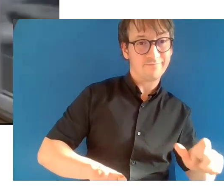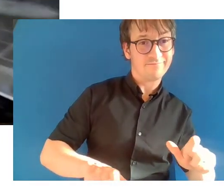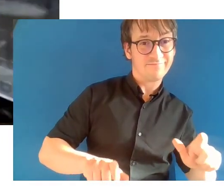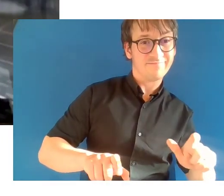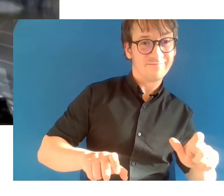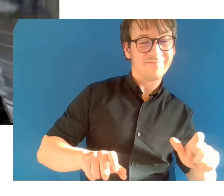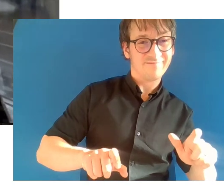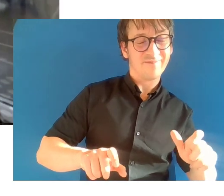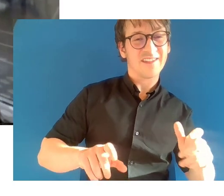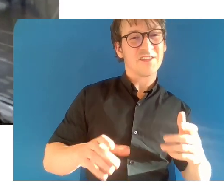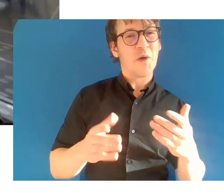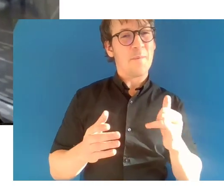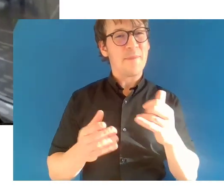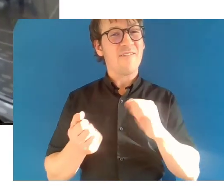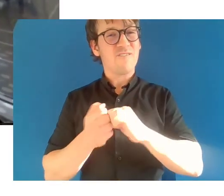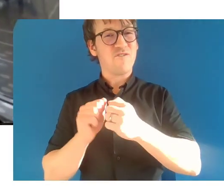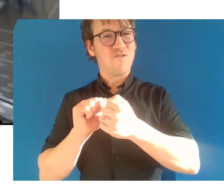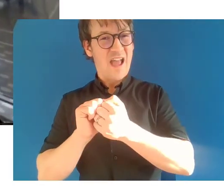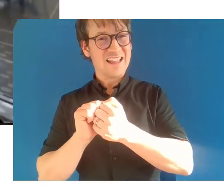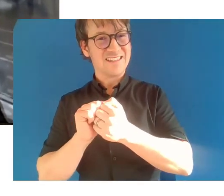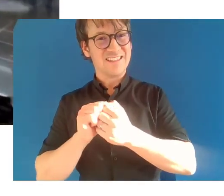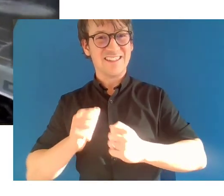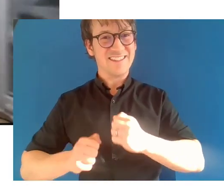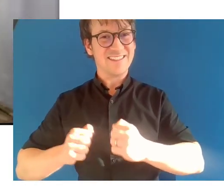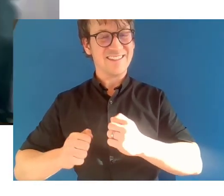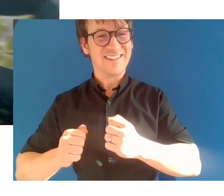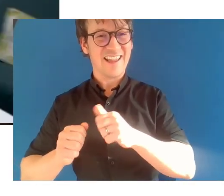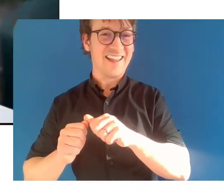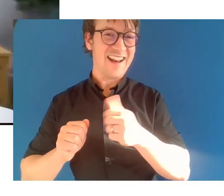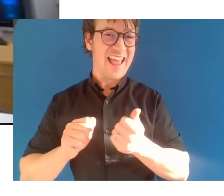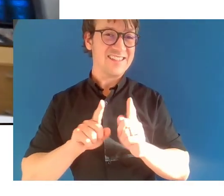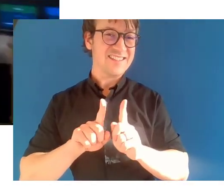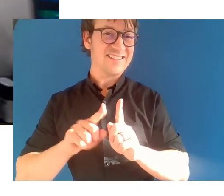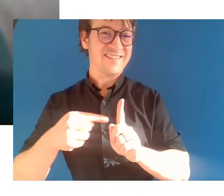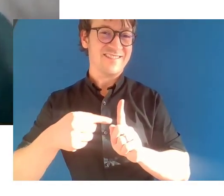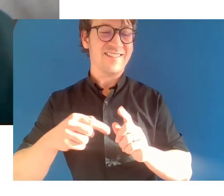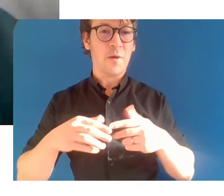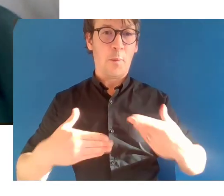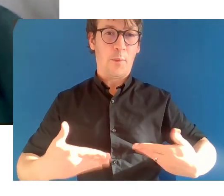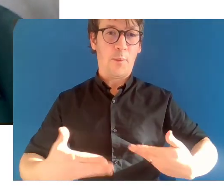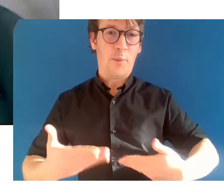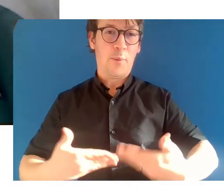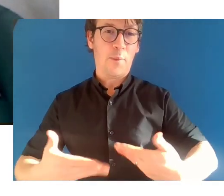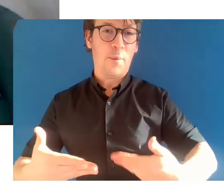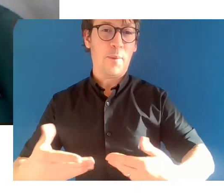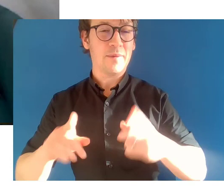with their friends. So you can see there are lots of different applications for robots.